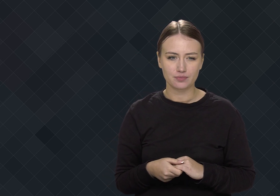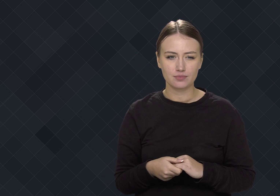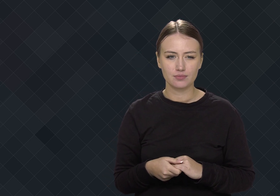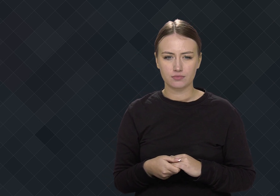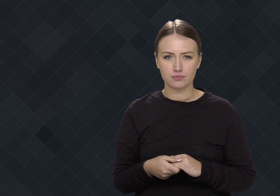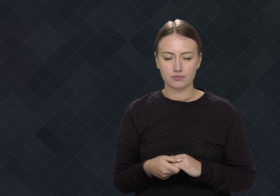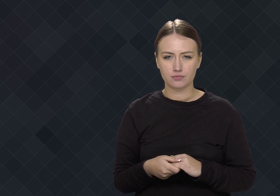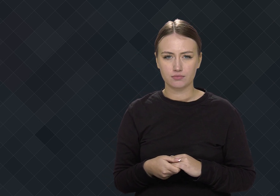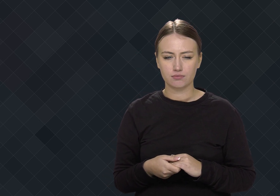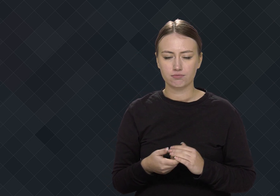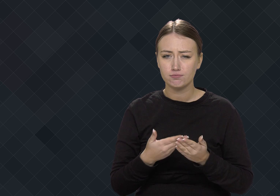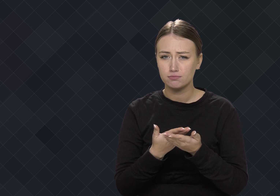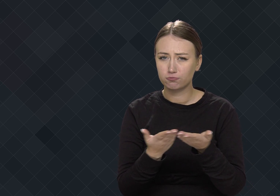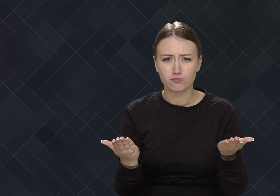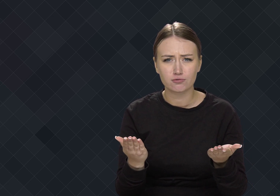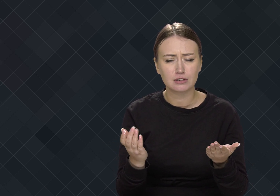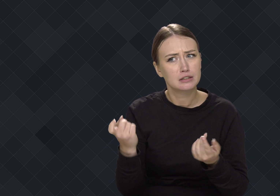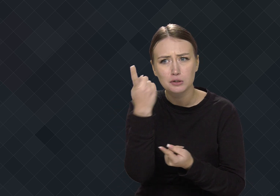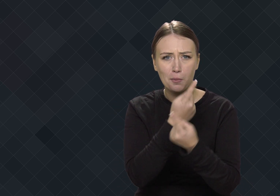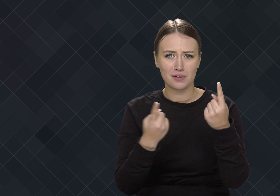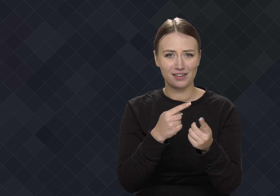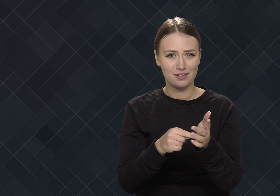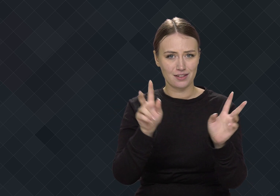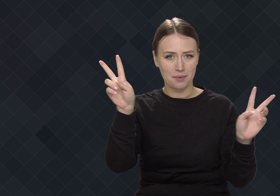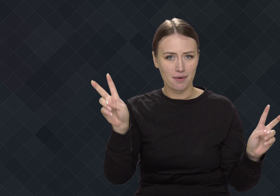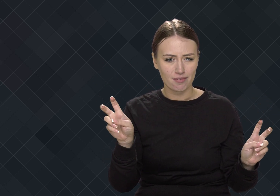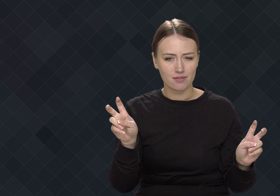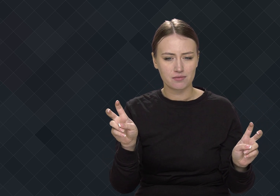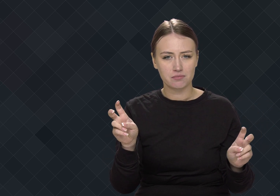And what do you think about it?